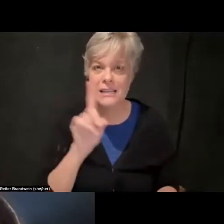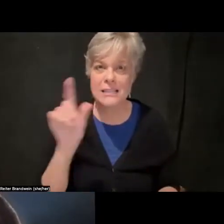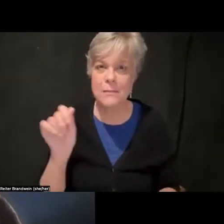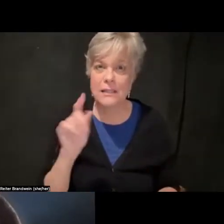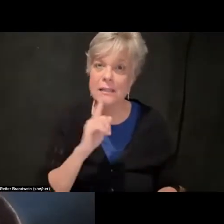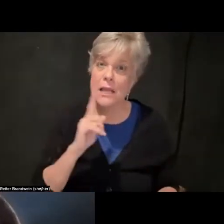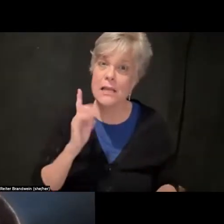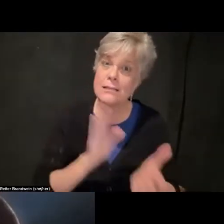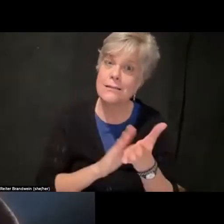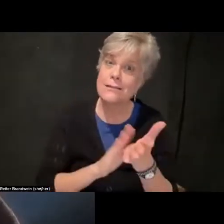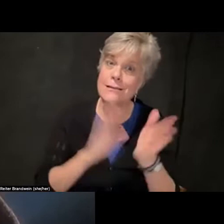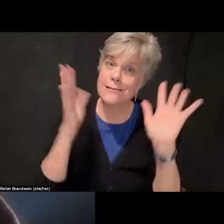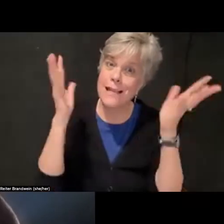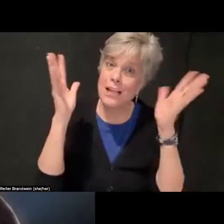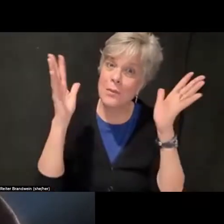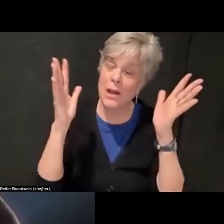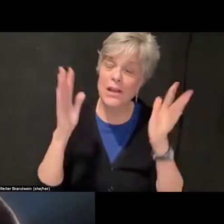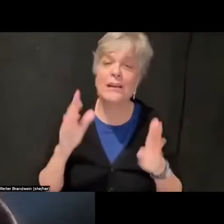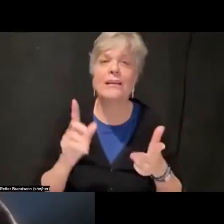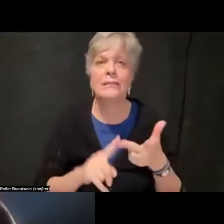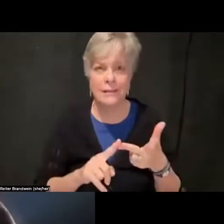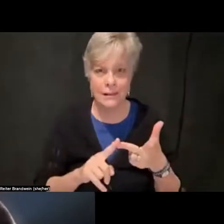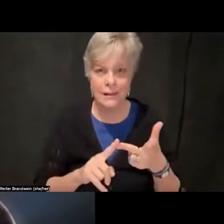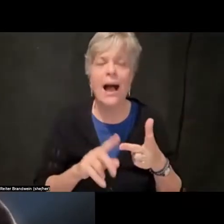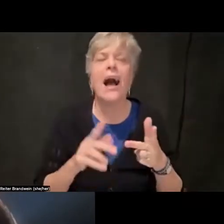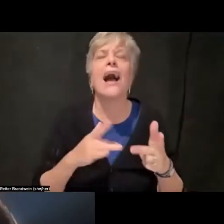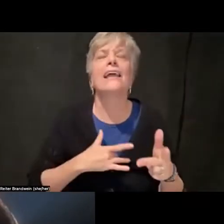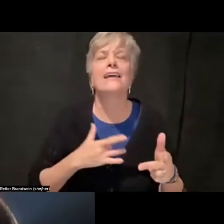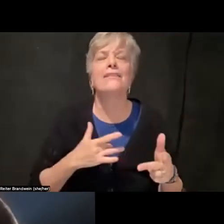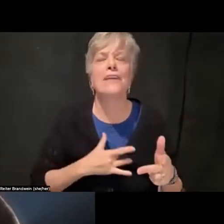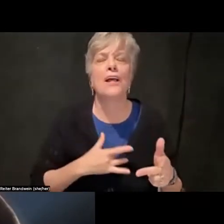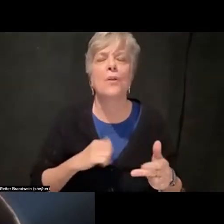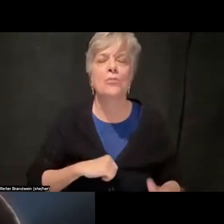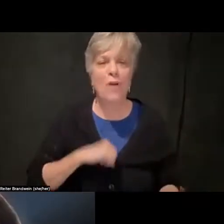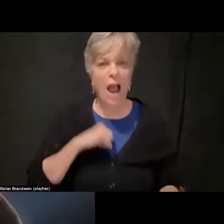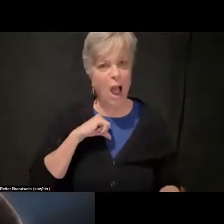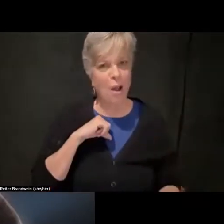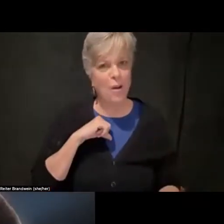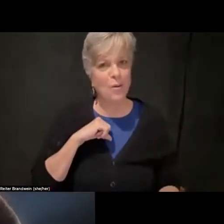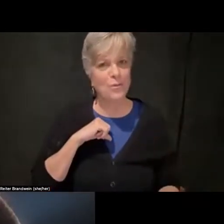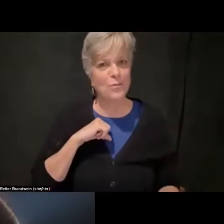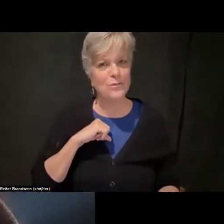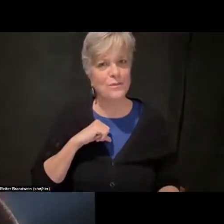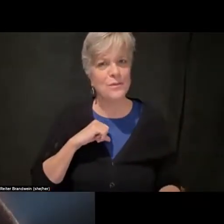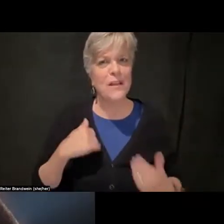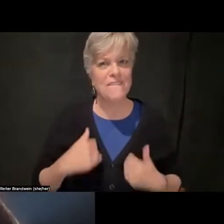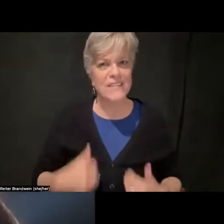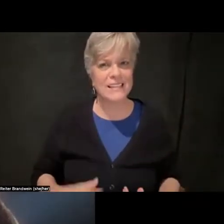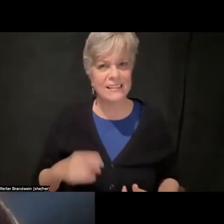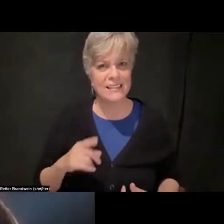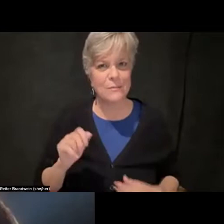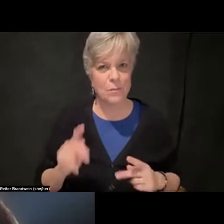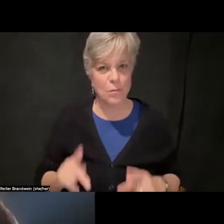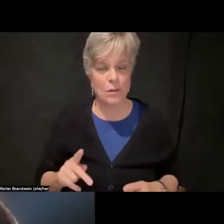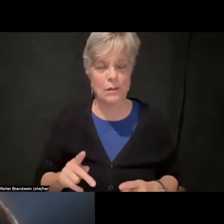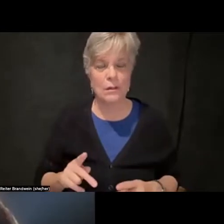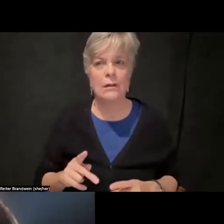okay, I'm proud as a physically disabled person as opposed to being here or isolated one.